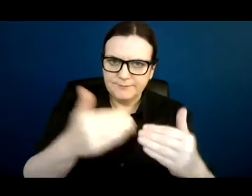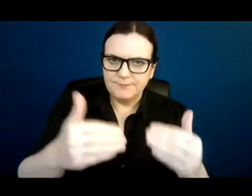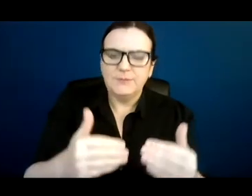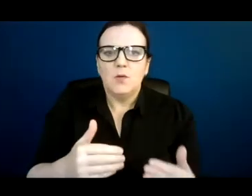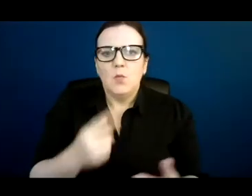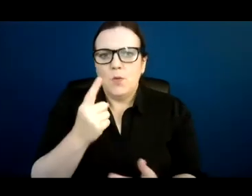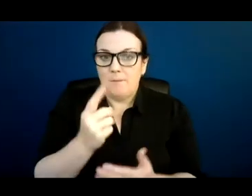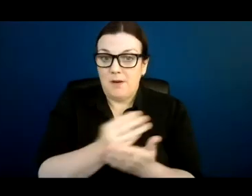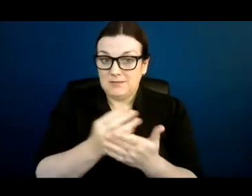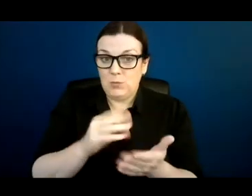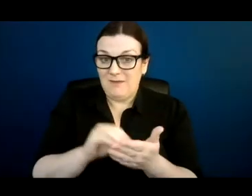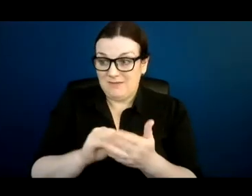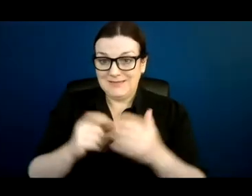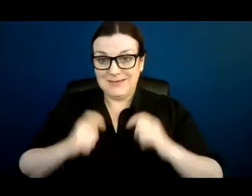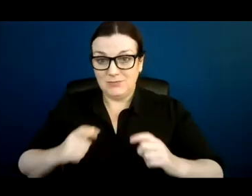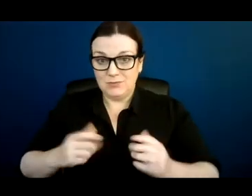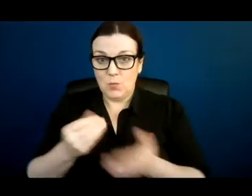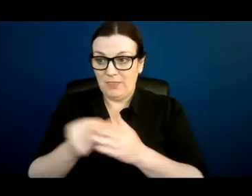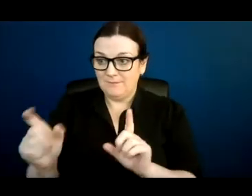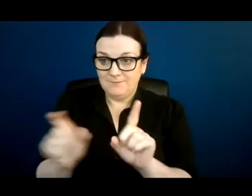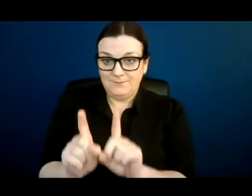with their clients who might be role persons and then on the other hand,